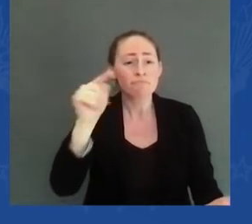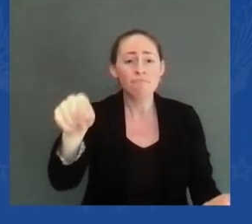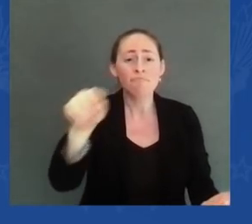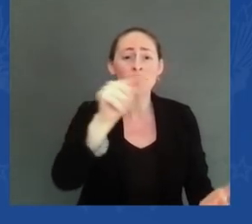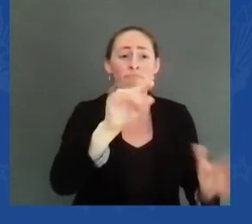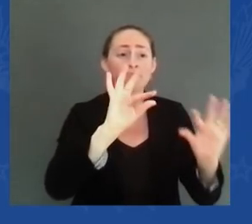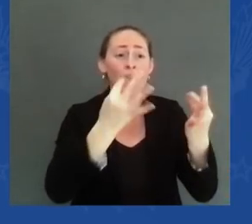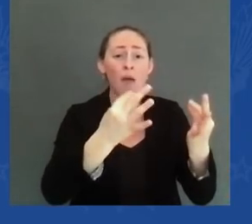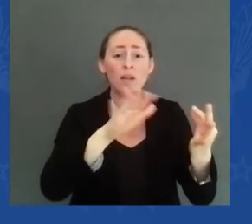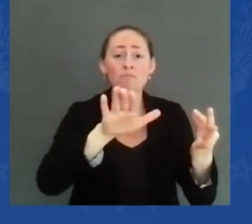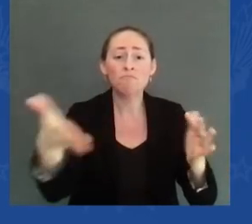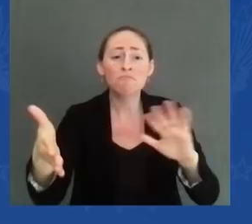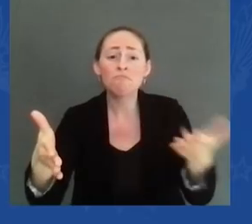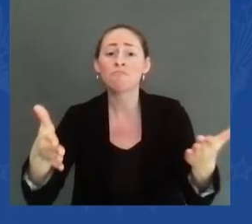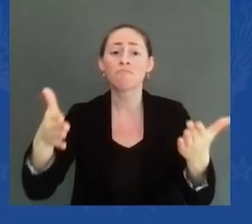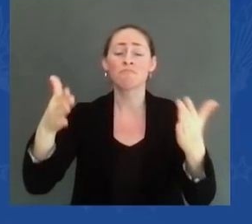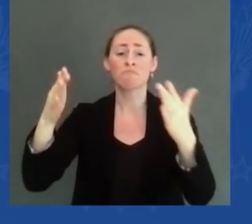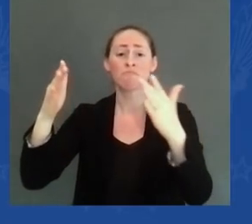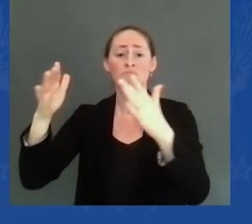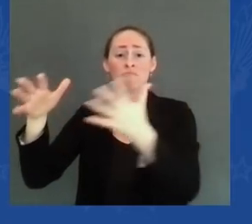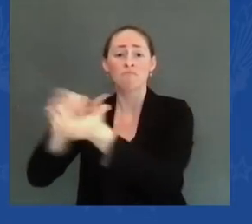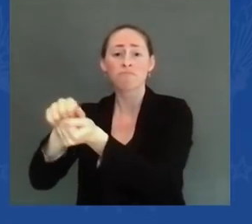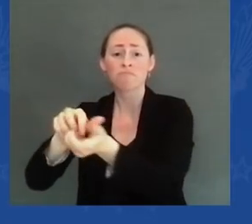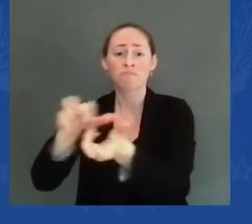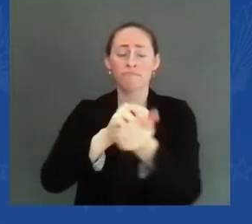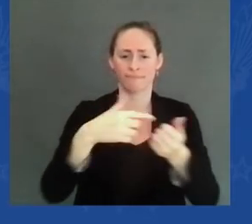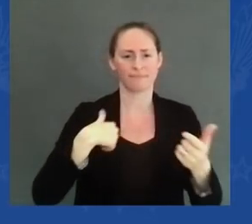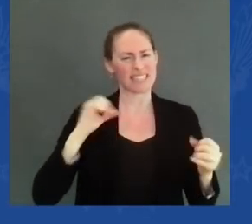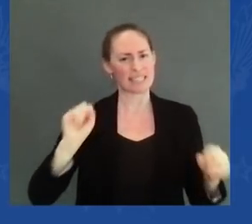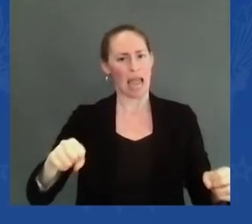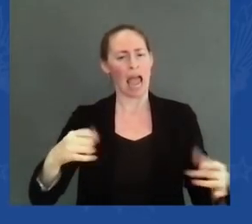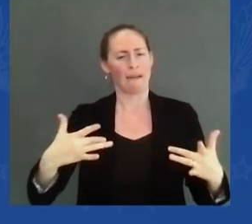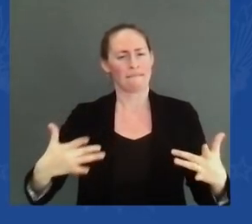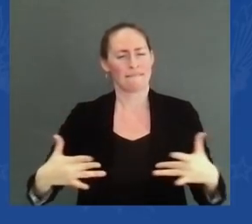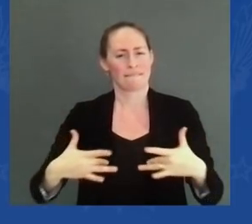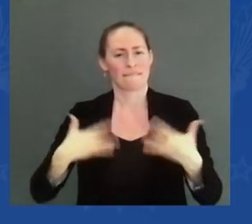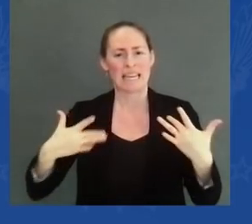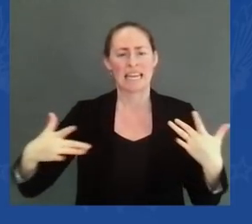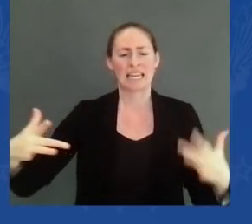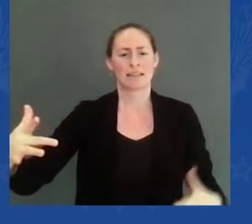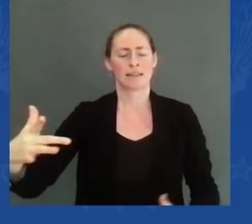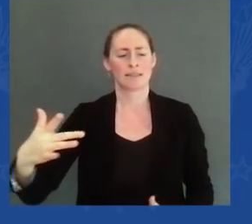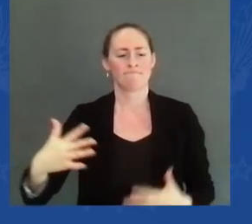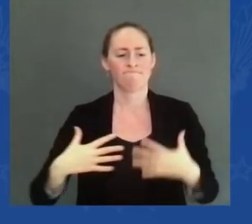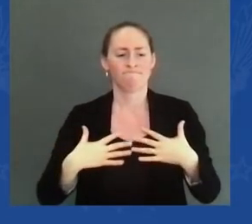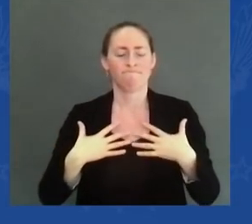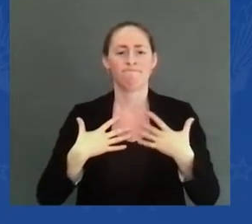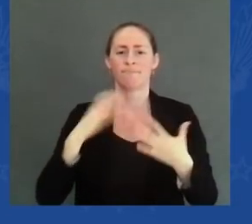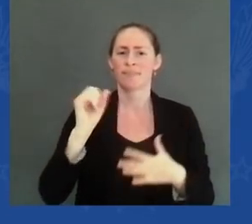You can taste it. You can see it. Precious lives lost in Louisiana, in New Jersey, in New York.